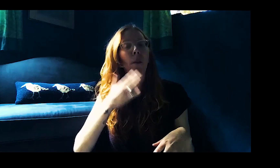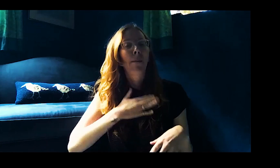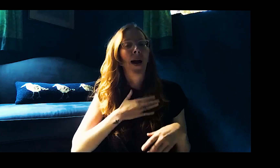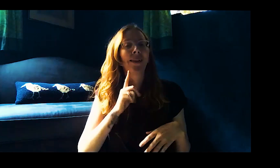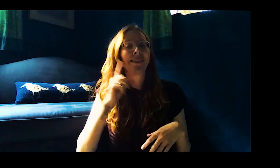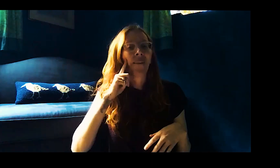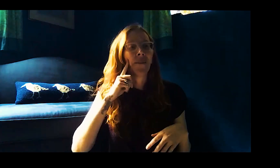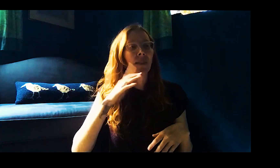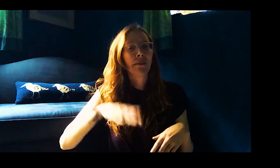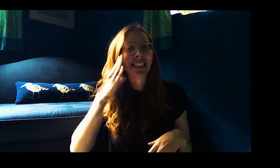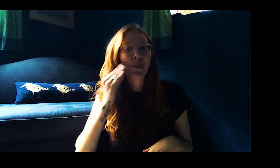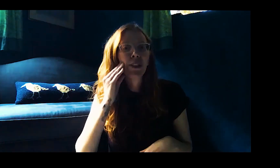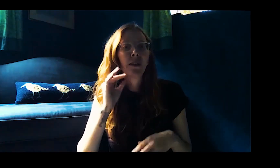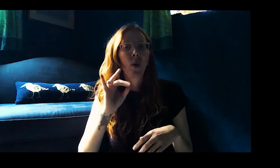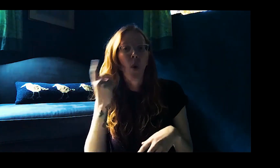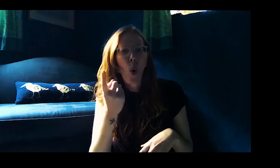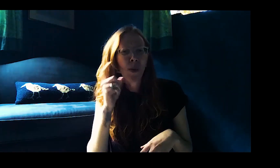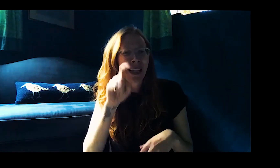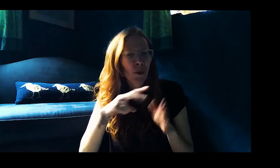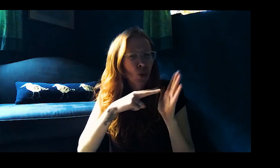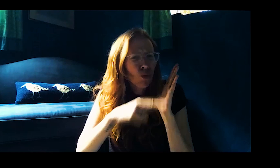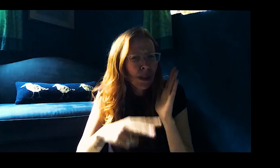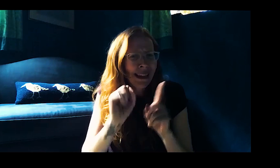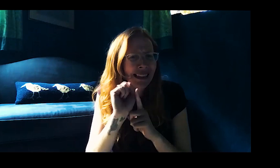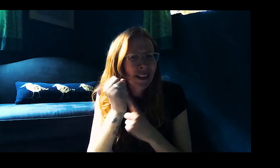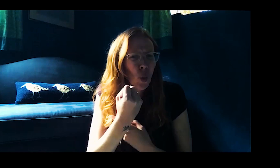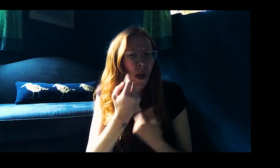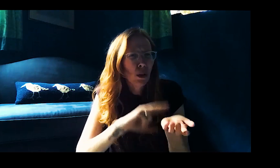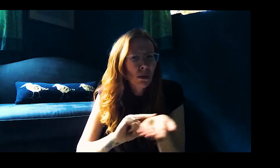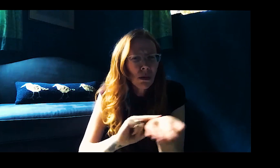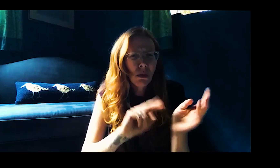and of course, my experiences as a deaf person, and trying to find the pulse of a situation.